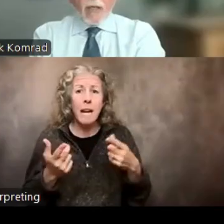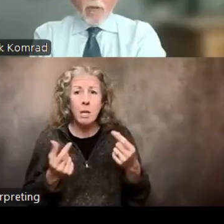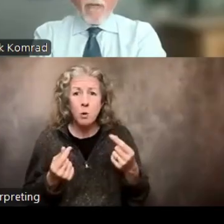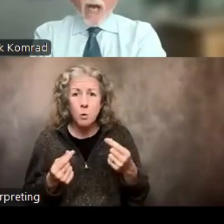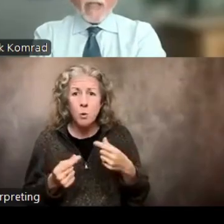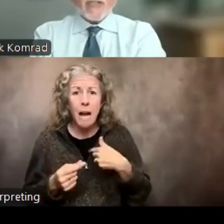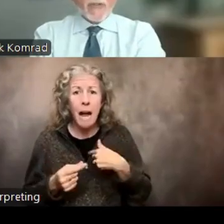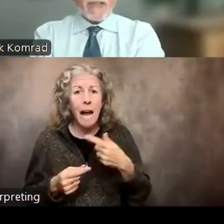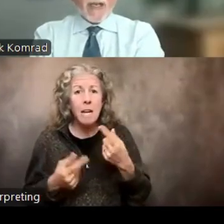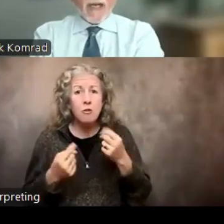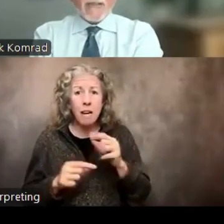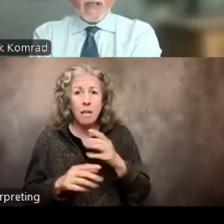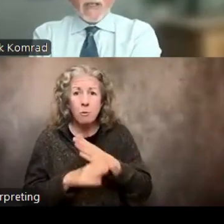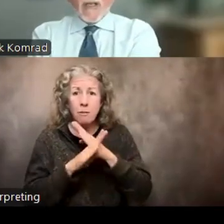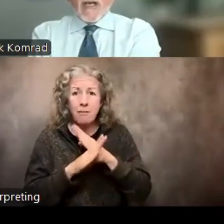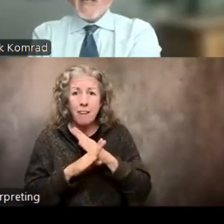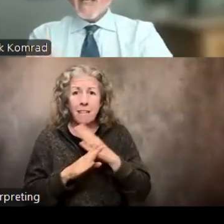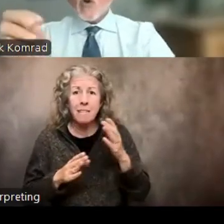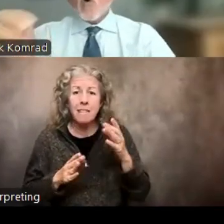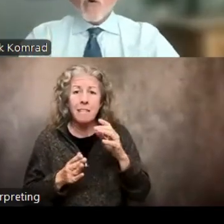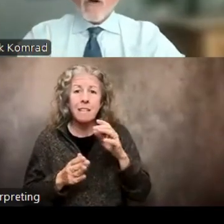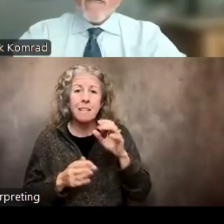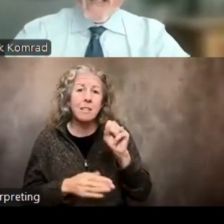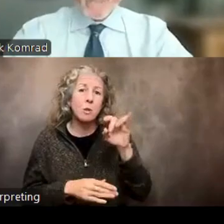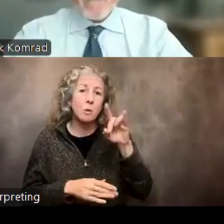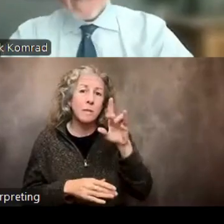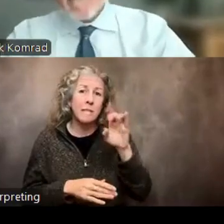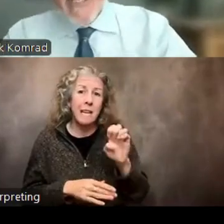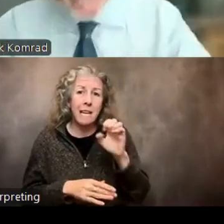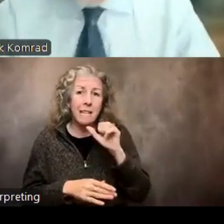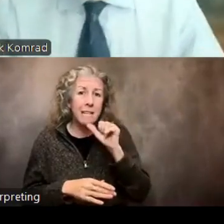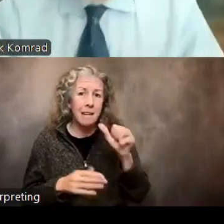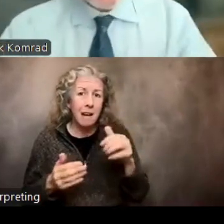provide suicides. It is a core, fundamental mission that defines